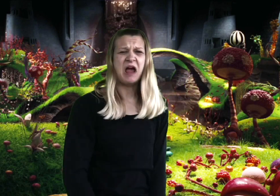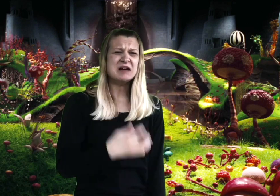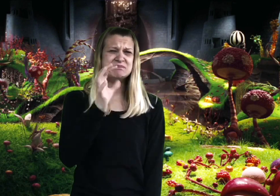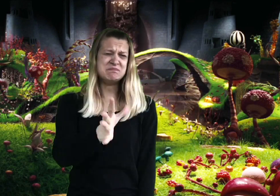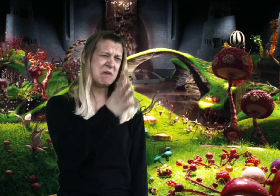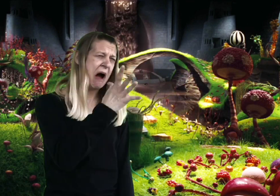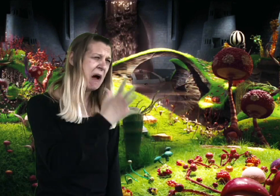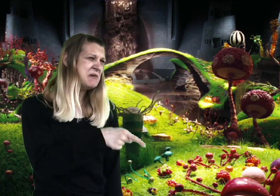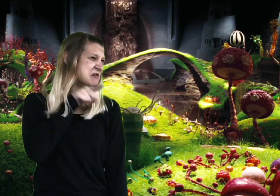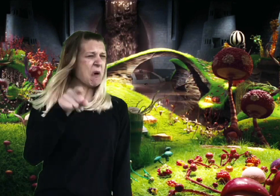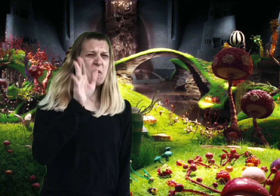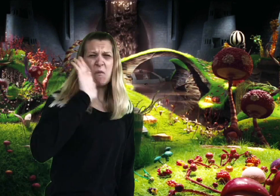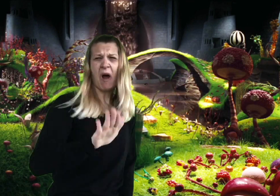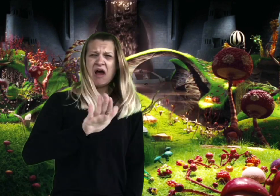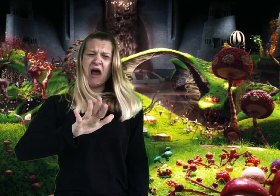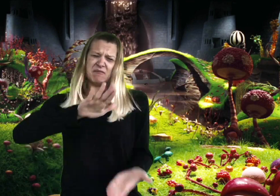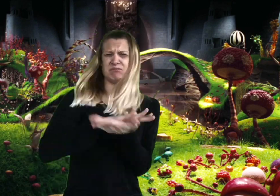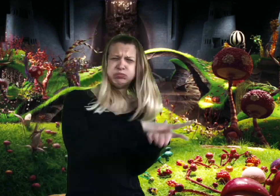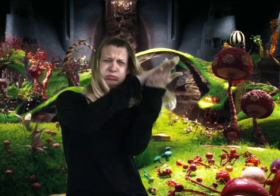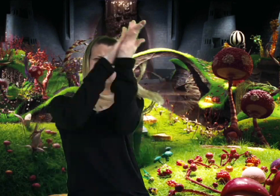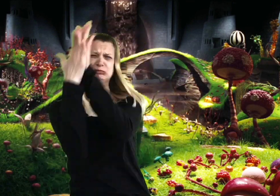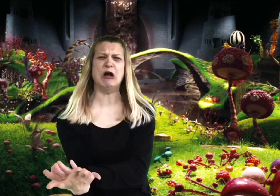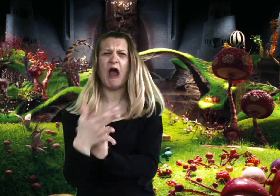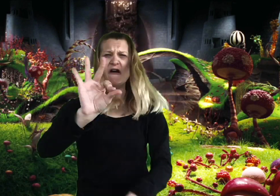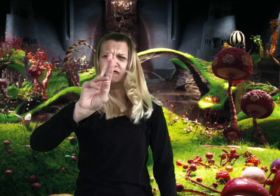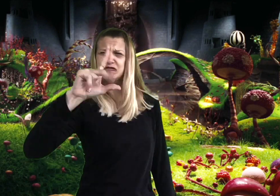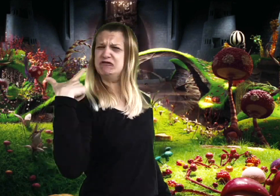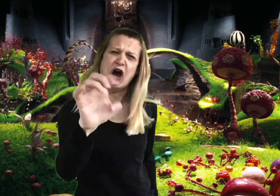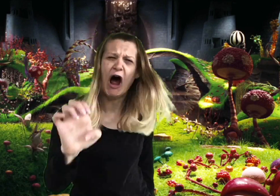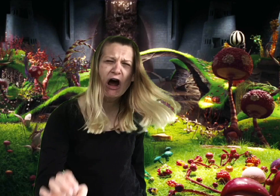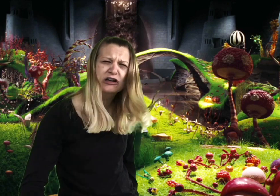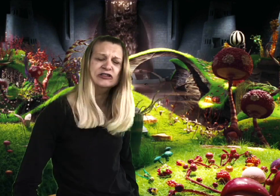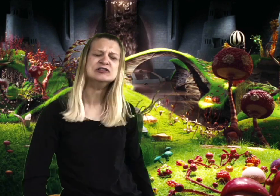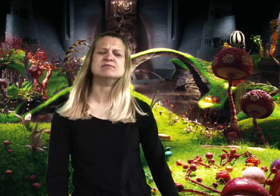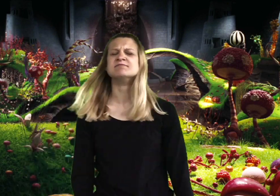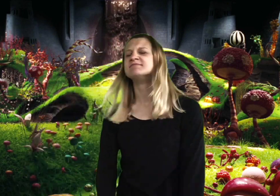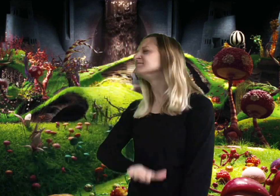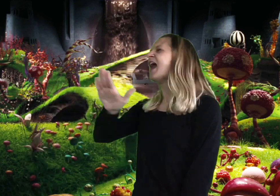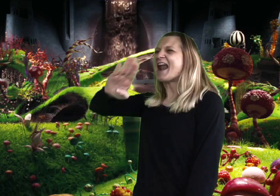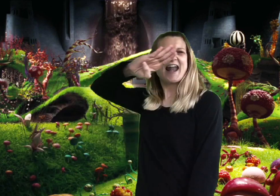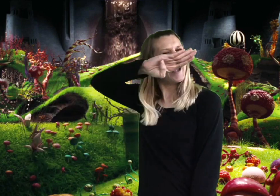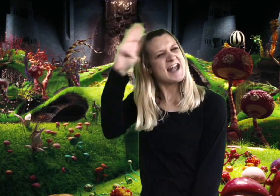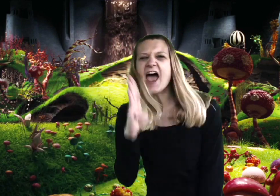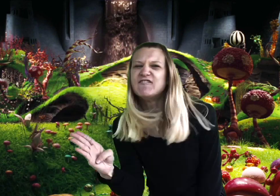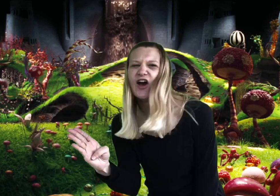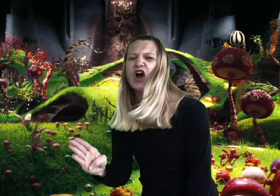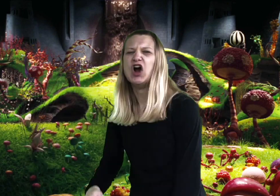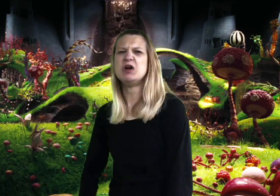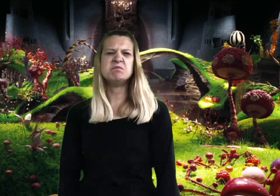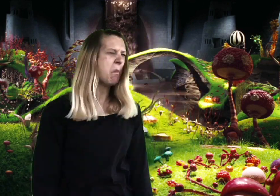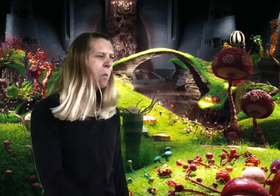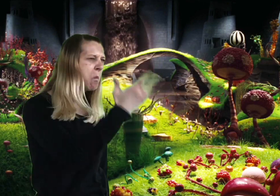"He’ll be chocolate fudge!" shrieked Mrs. Gloop. "Never!" cried Mr. Wonka.